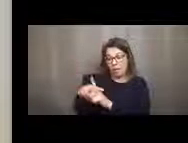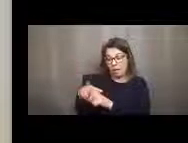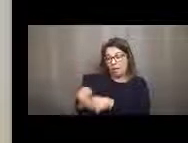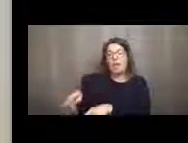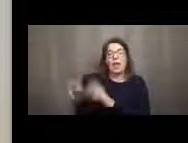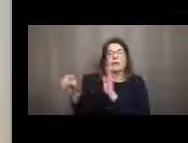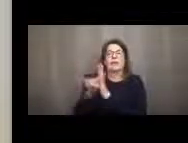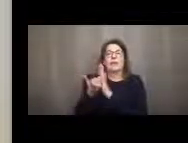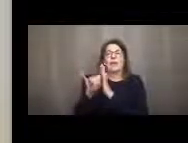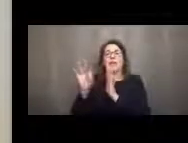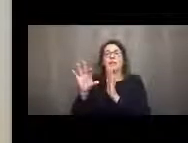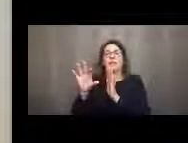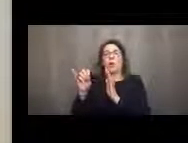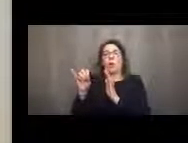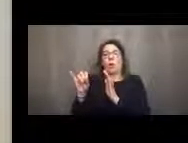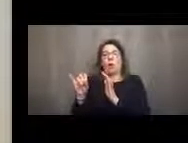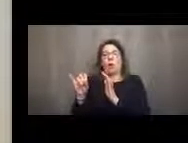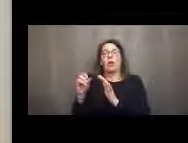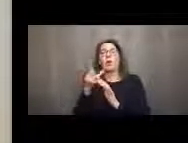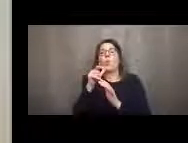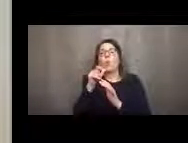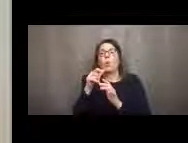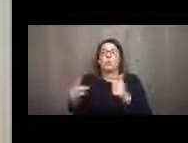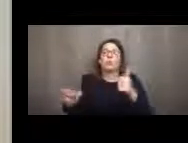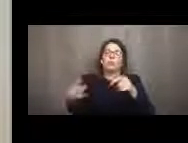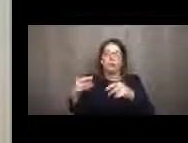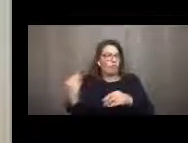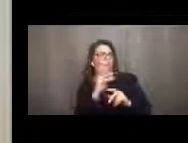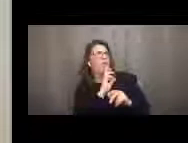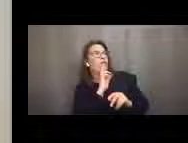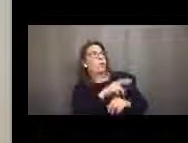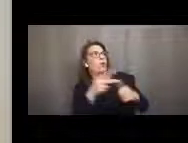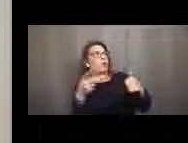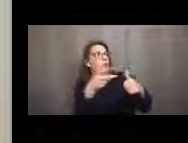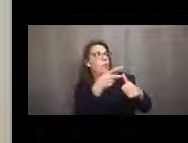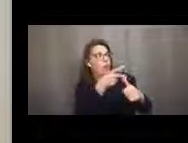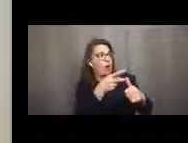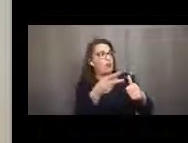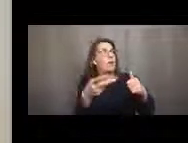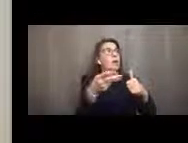they need to report the FCOI to the prime Institution and the prime Institution reports to NIH.